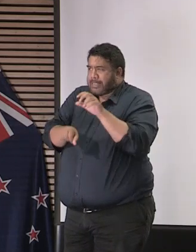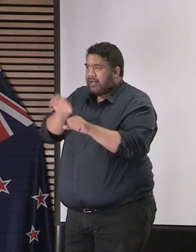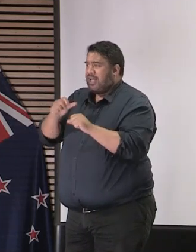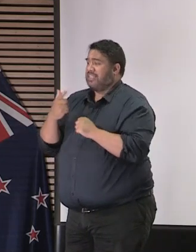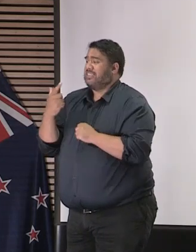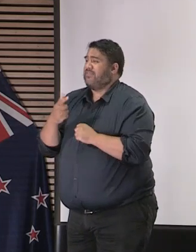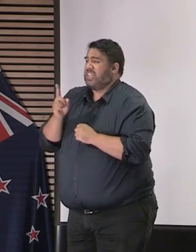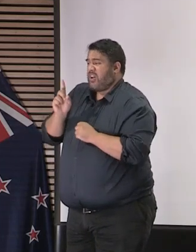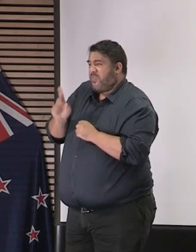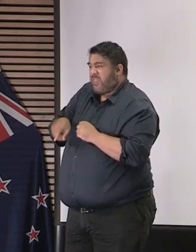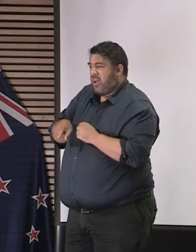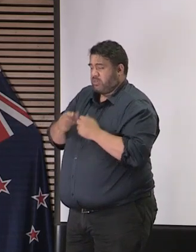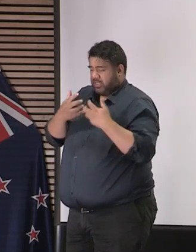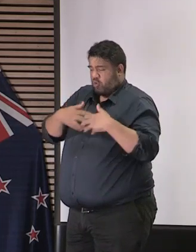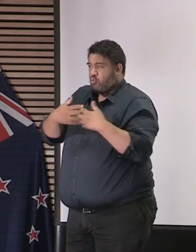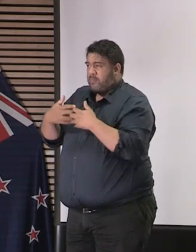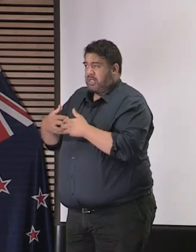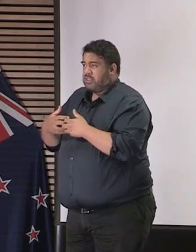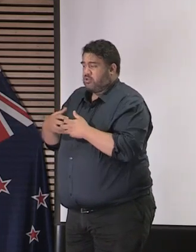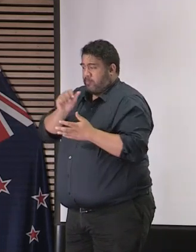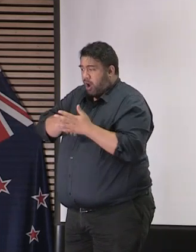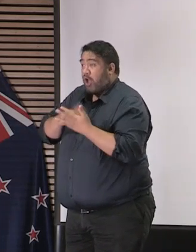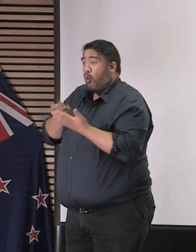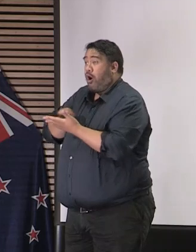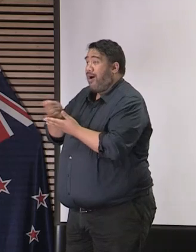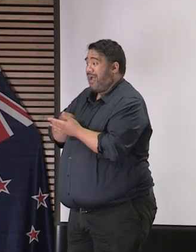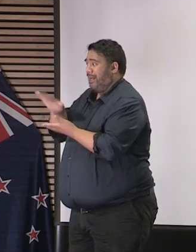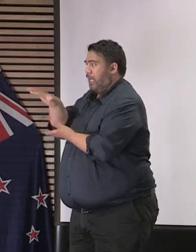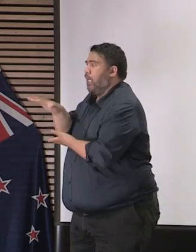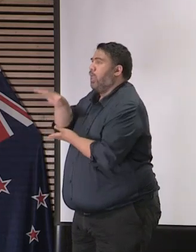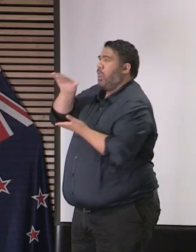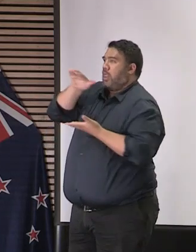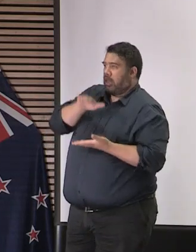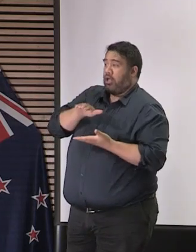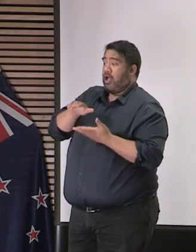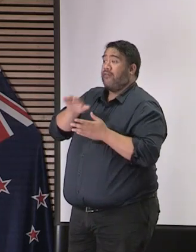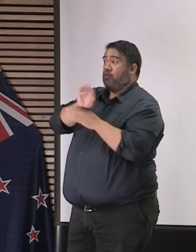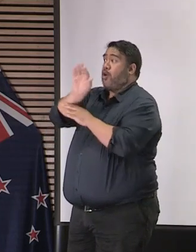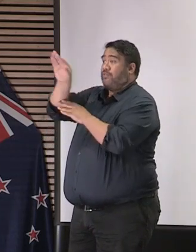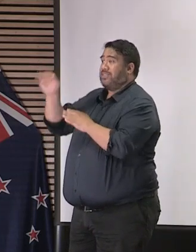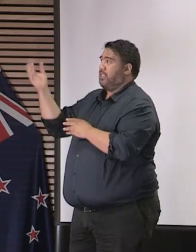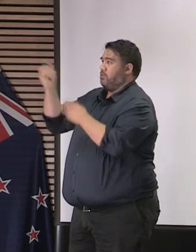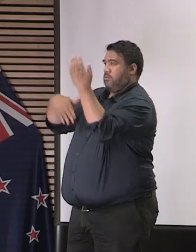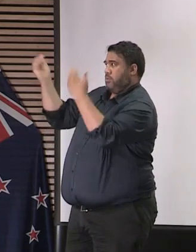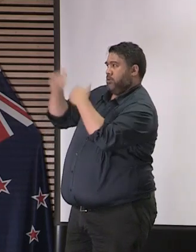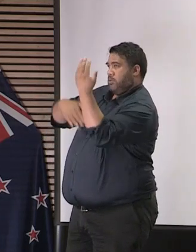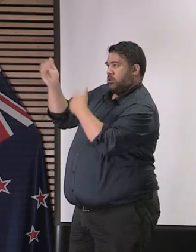them and we have managed to locate and source around 17,000 devices to purchase or